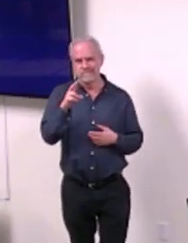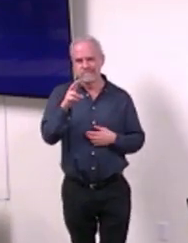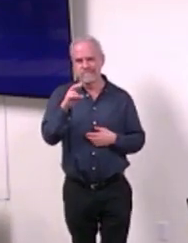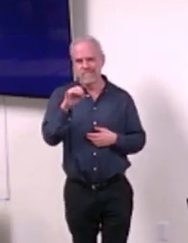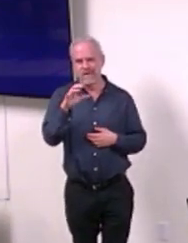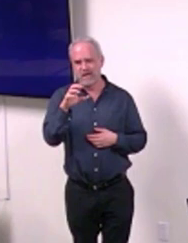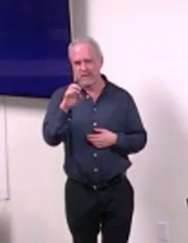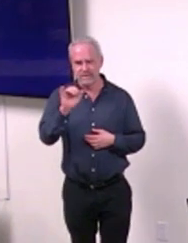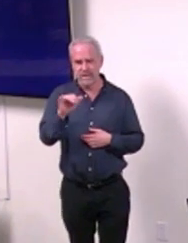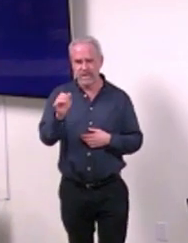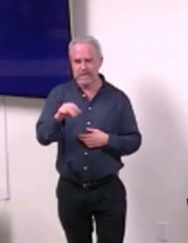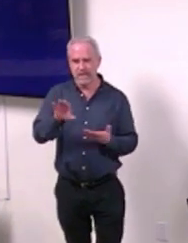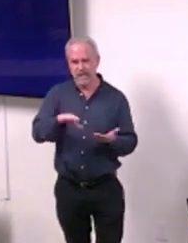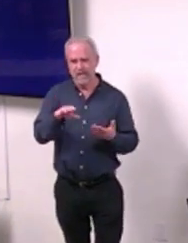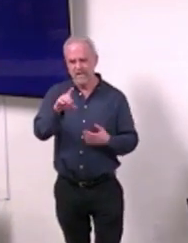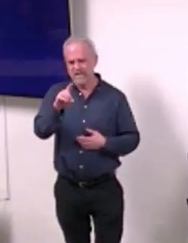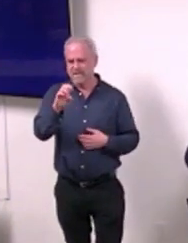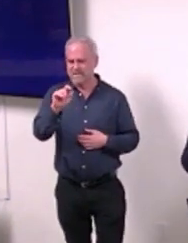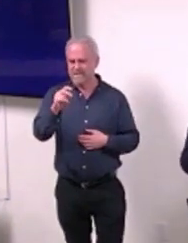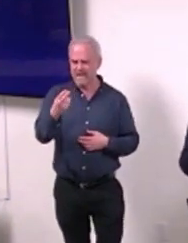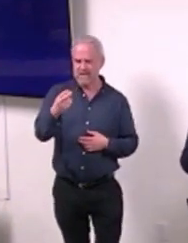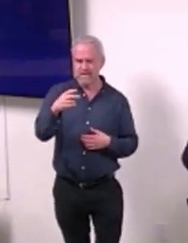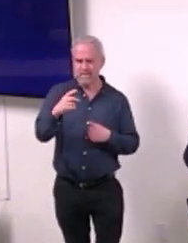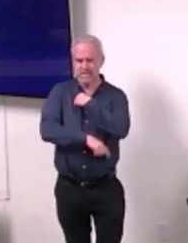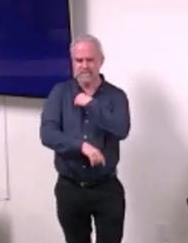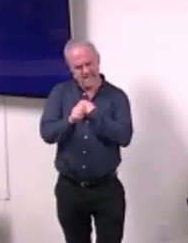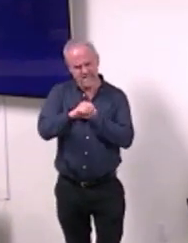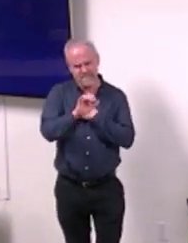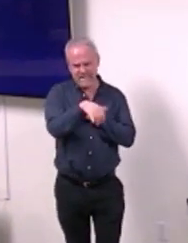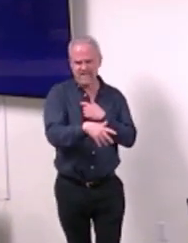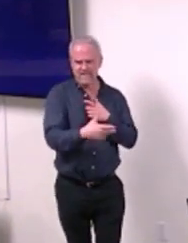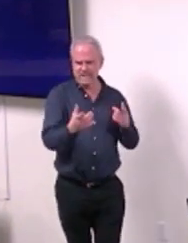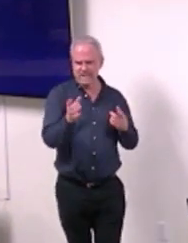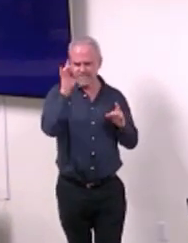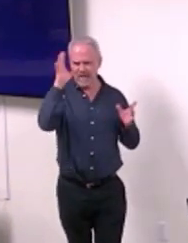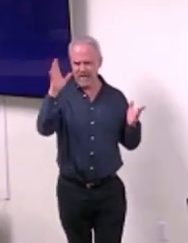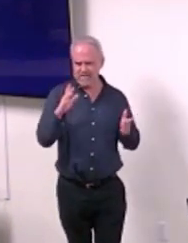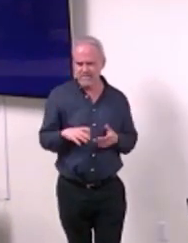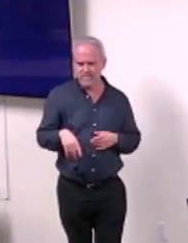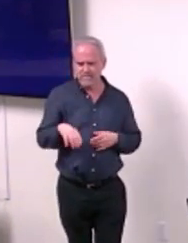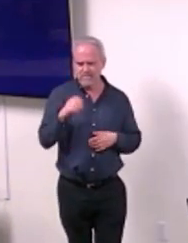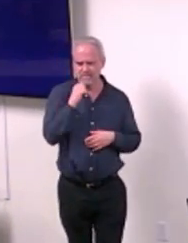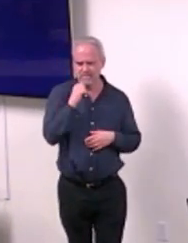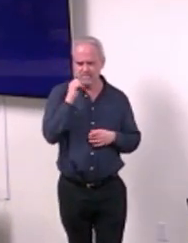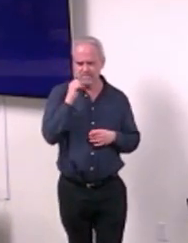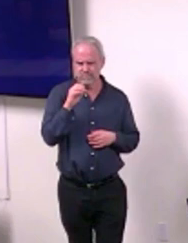And yes, that is violent and brutal. But it's the day-to-day lived experience of folks trying to get